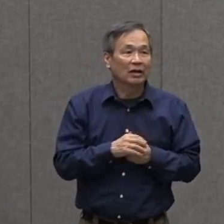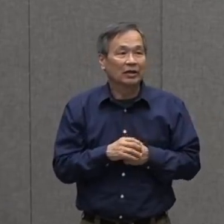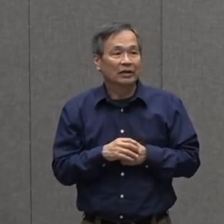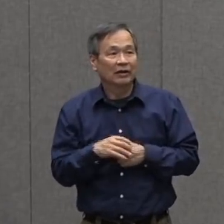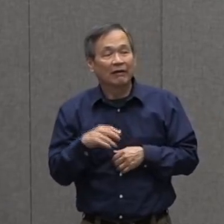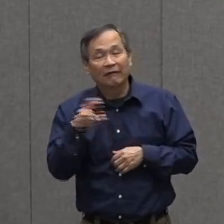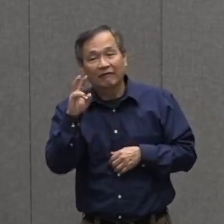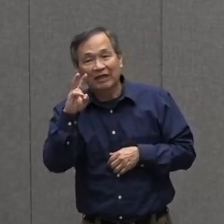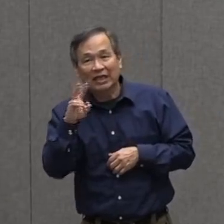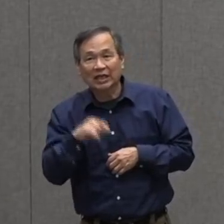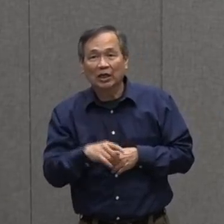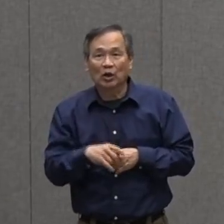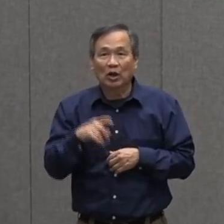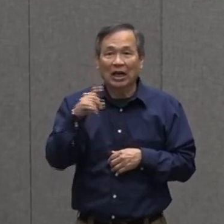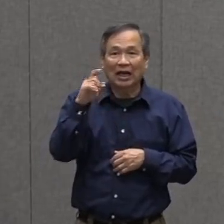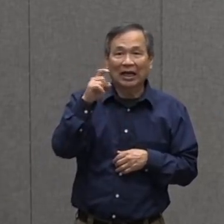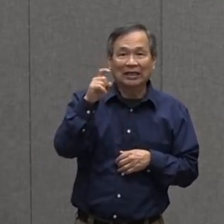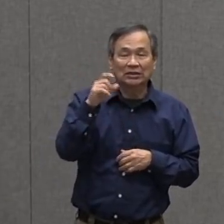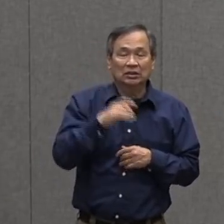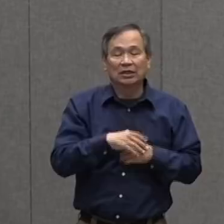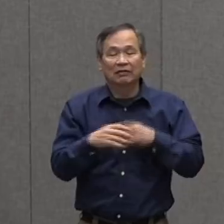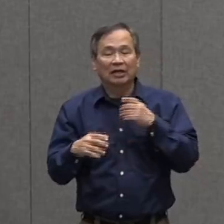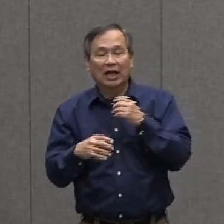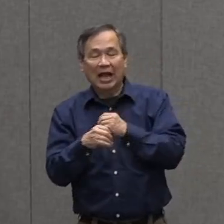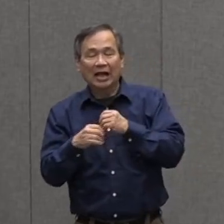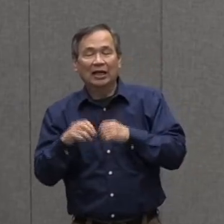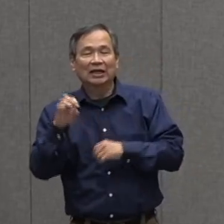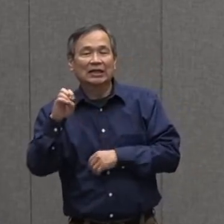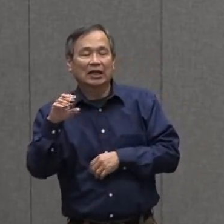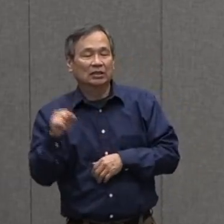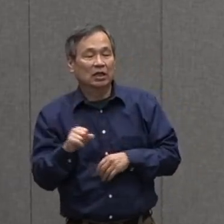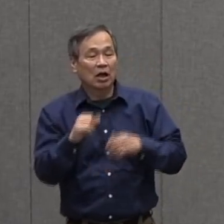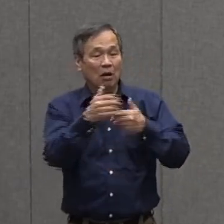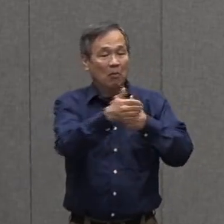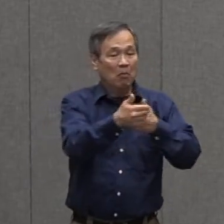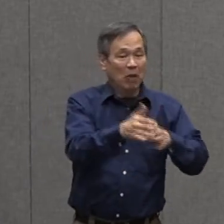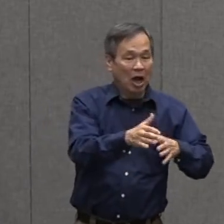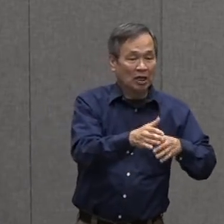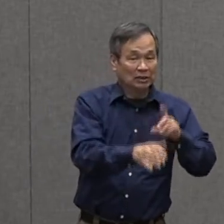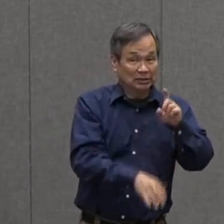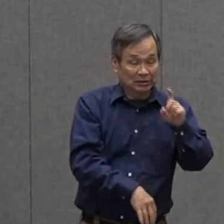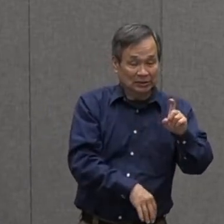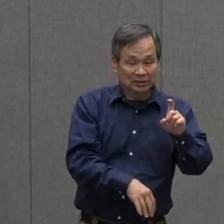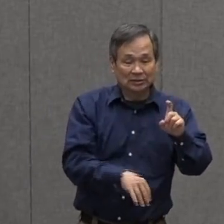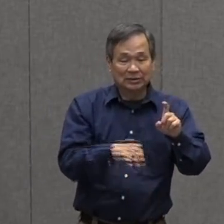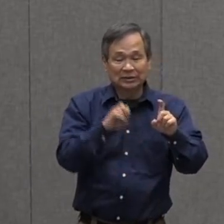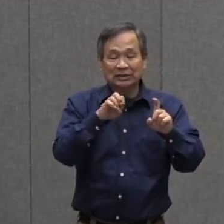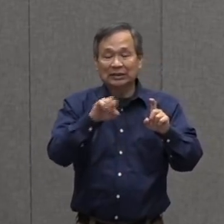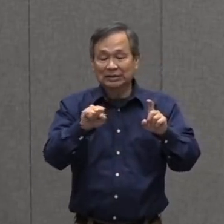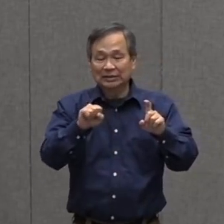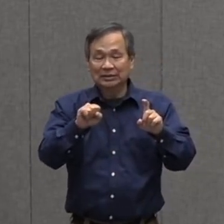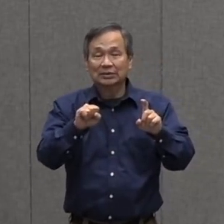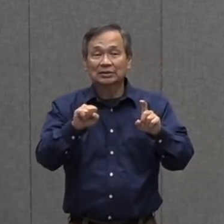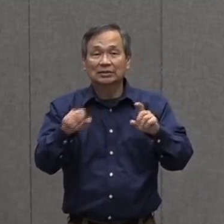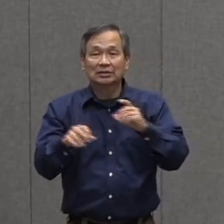you are gonna add an E-S, like boxes. Makes it easier to say for us, doesn't it?